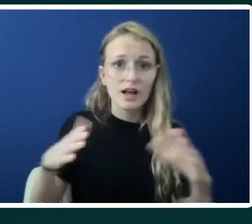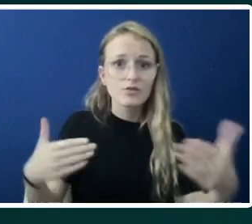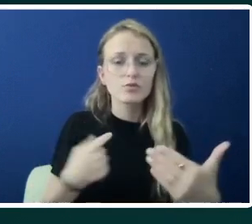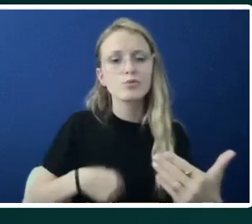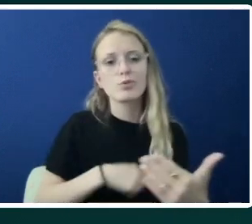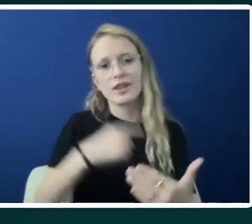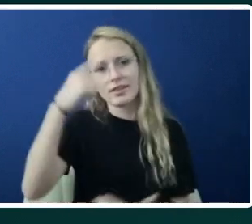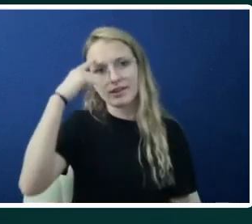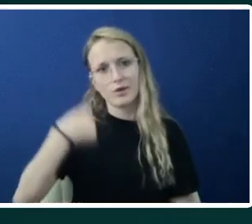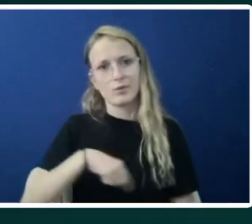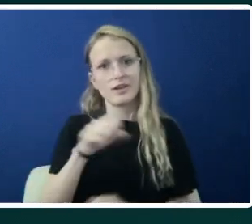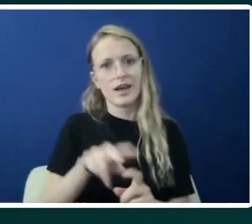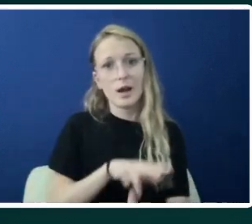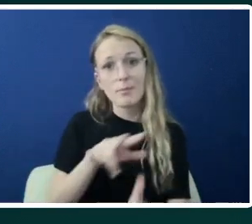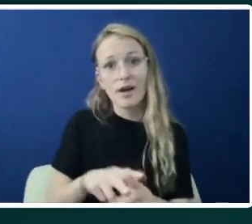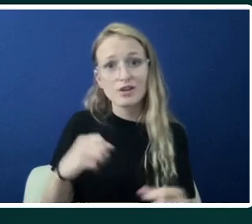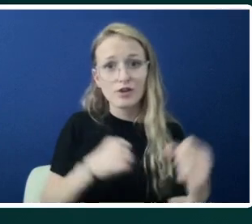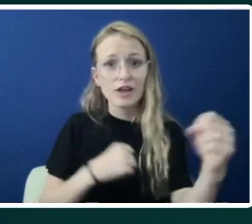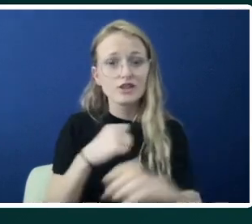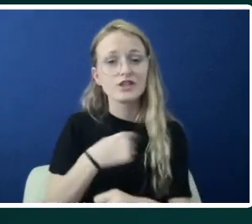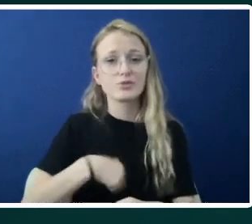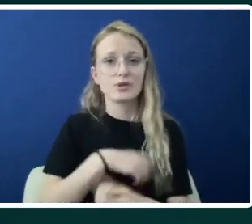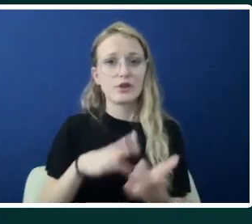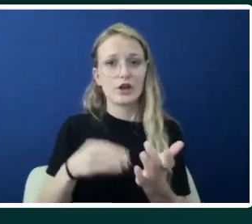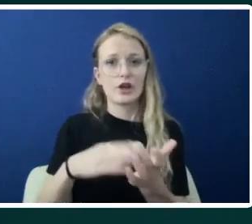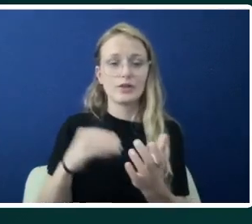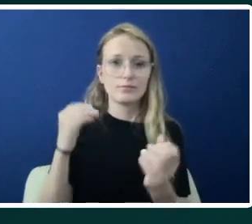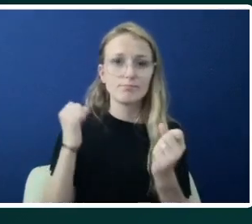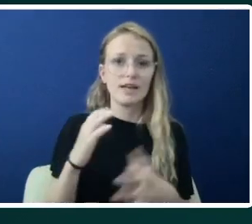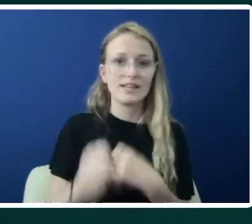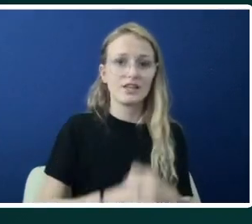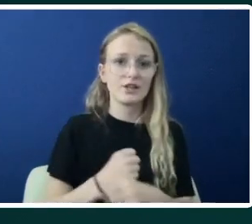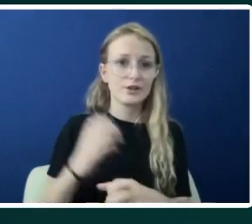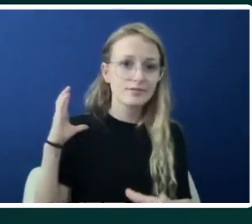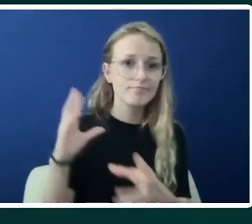strategies that we've learned from several years of this kind of online dialogue.